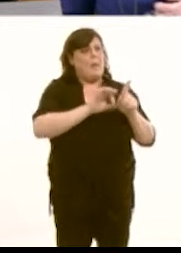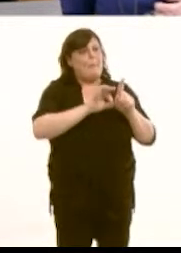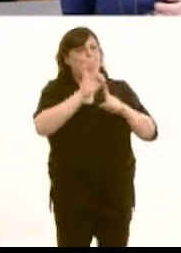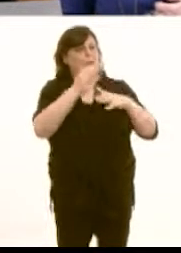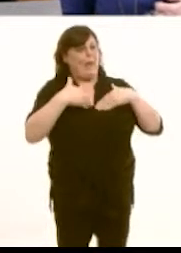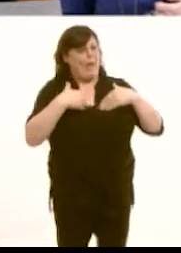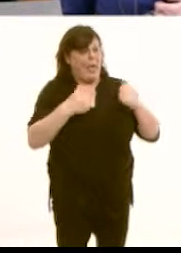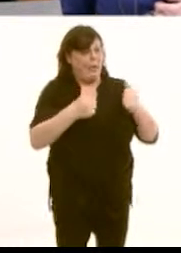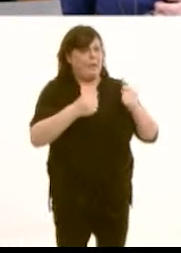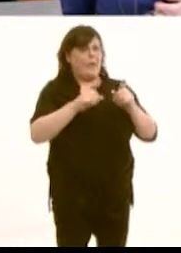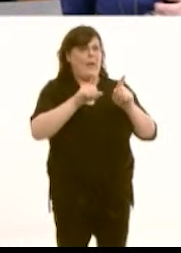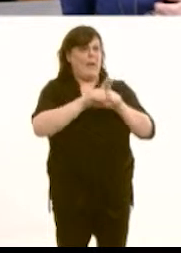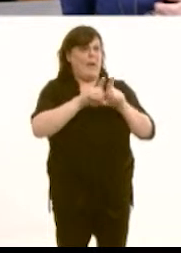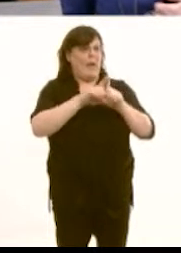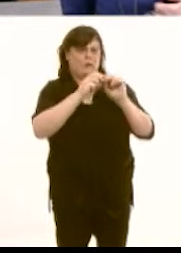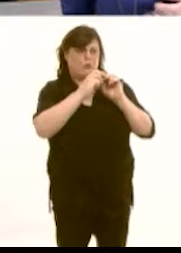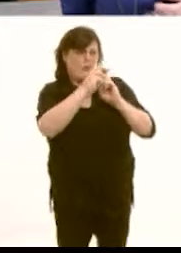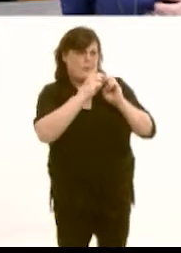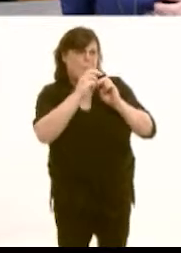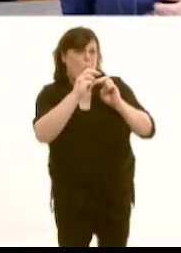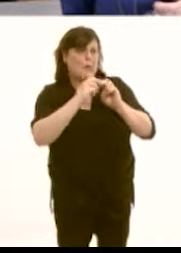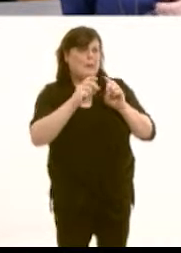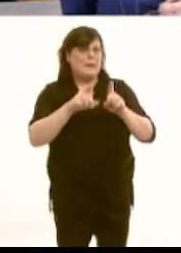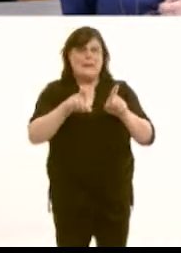same way as the internet has already transformed the telecoms industry.